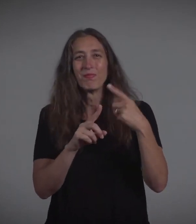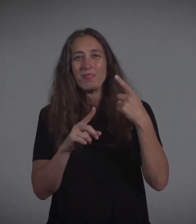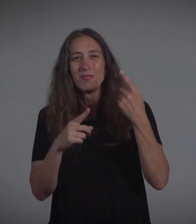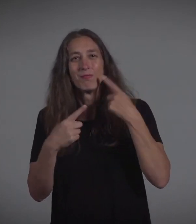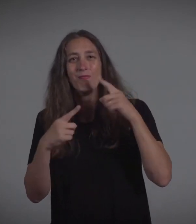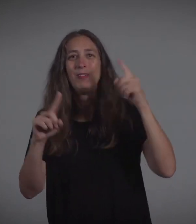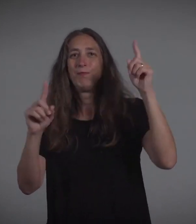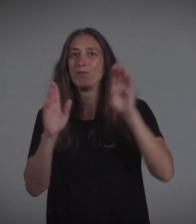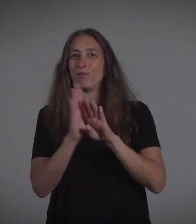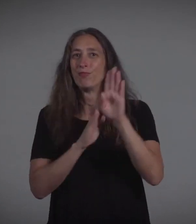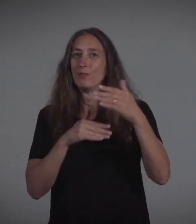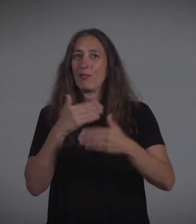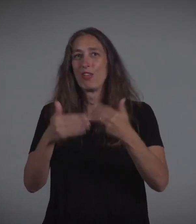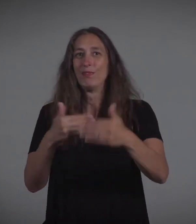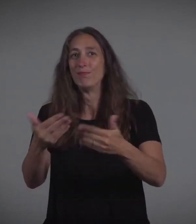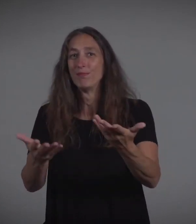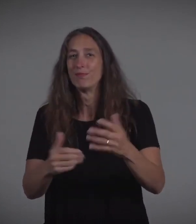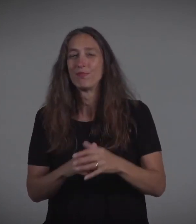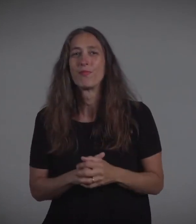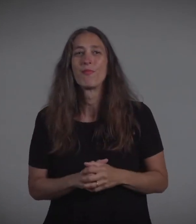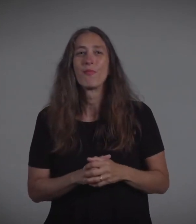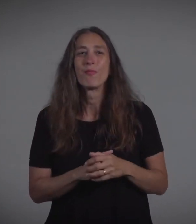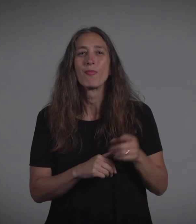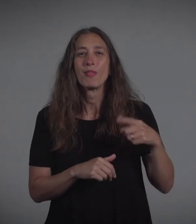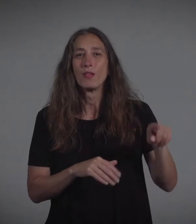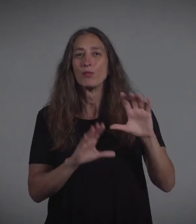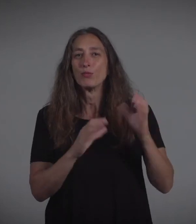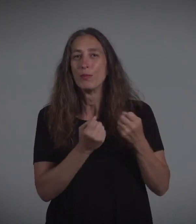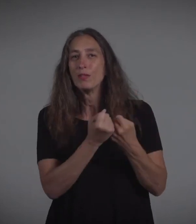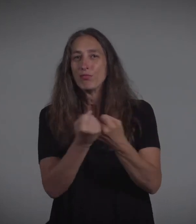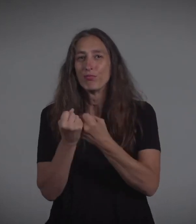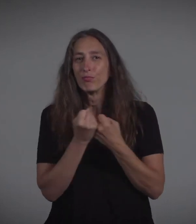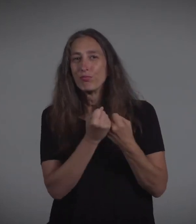You can benefit from that group support.